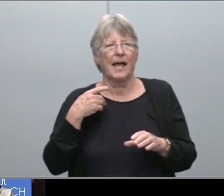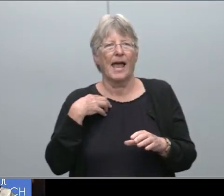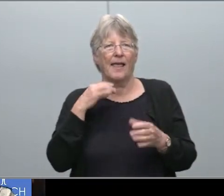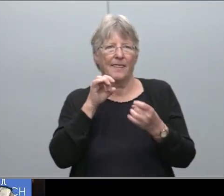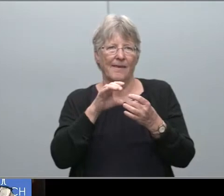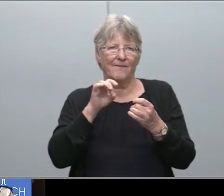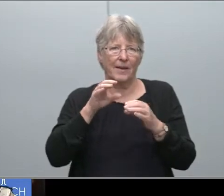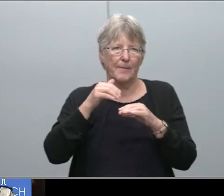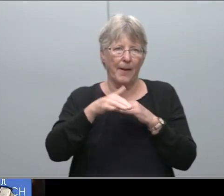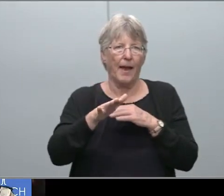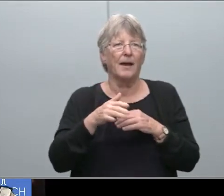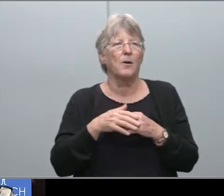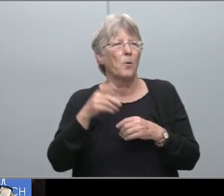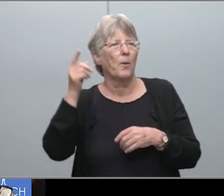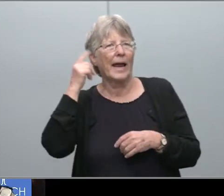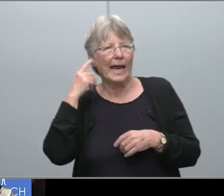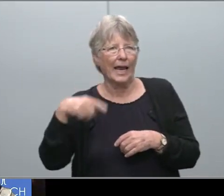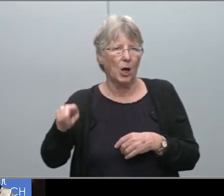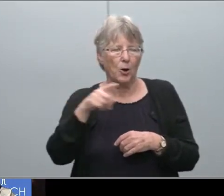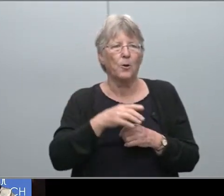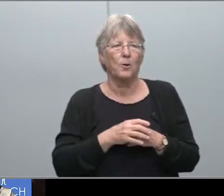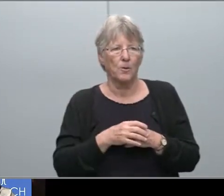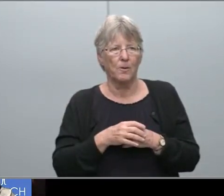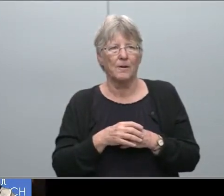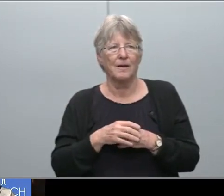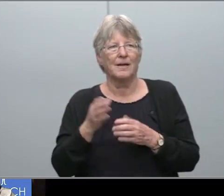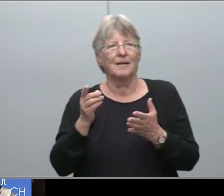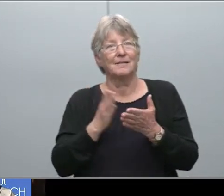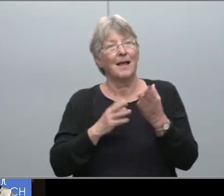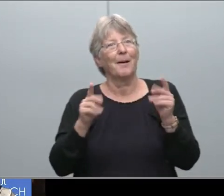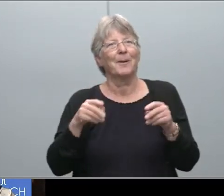I can't see raised hands. Thank you, Nubia.